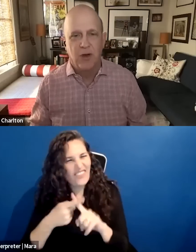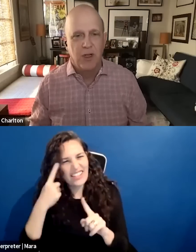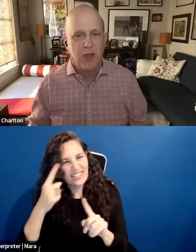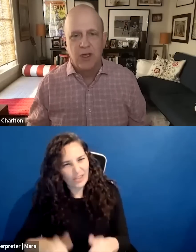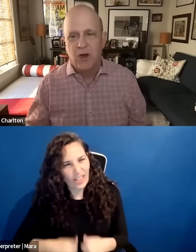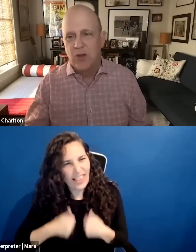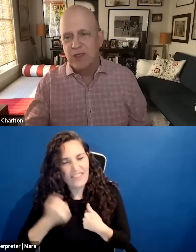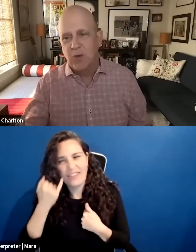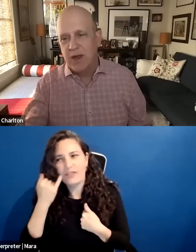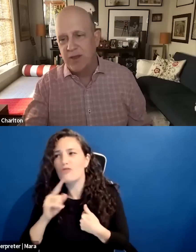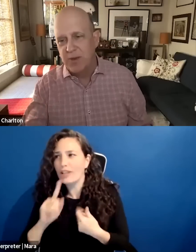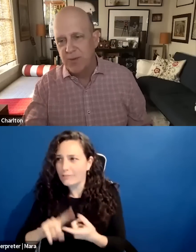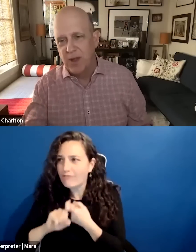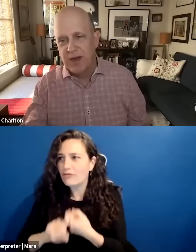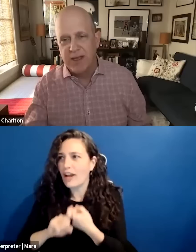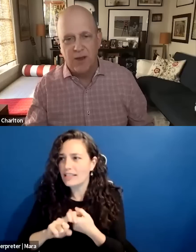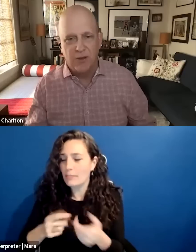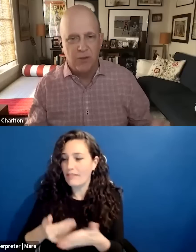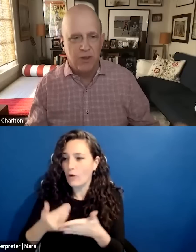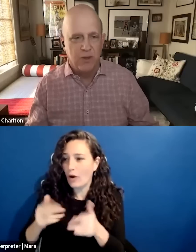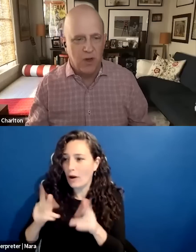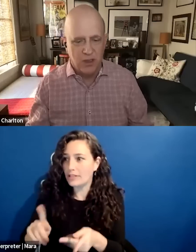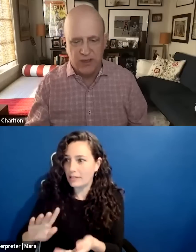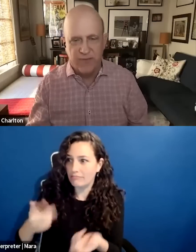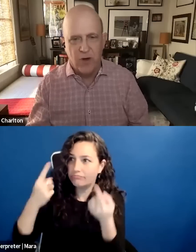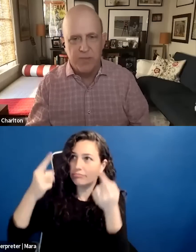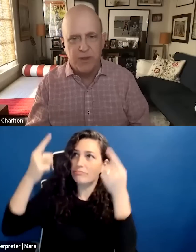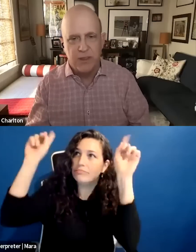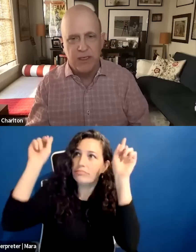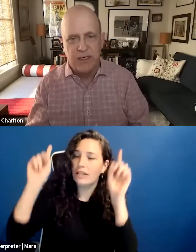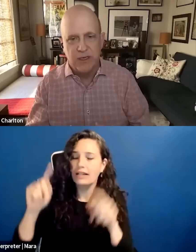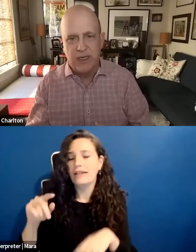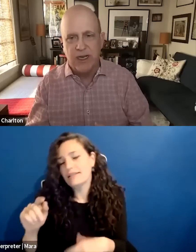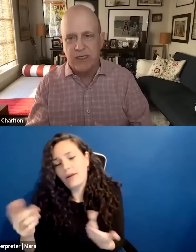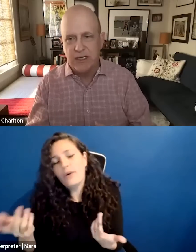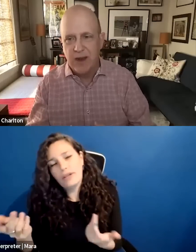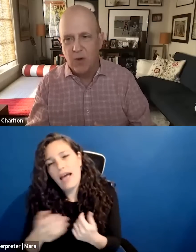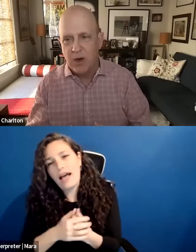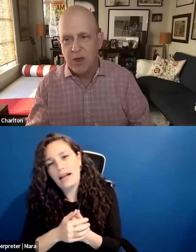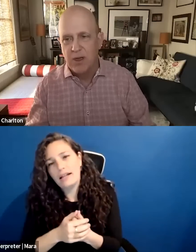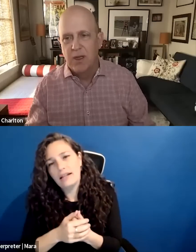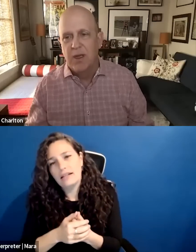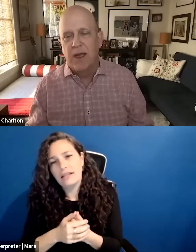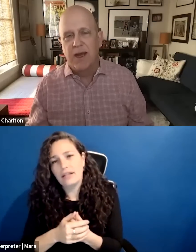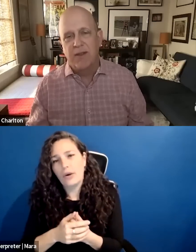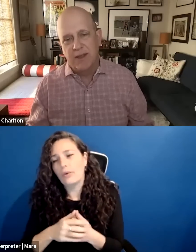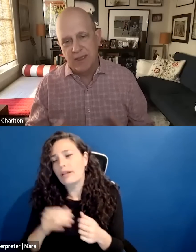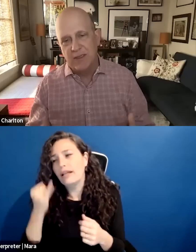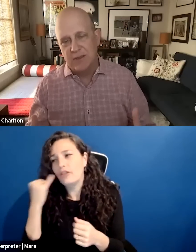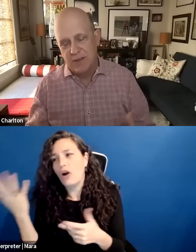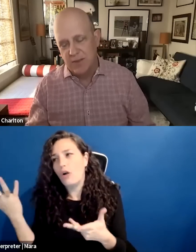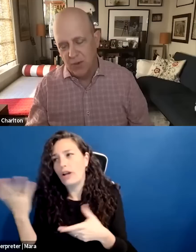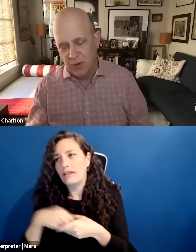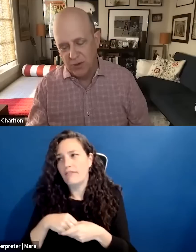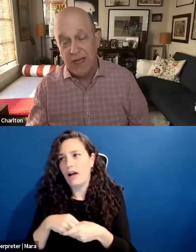or that's why I think people out of Yale do really well 'cause they've already built an interconnected network and I think that's important.